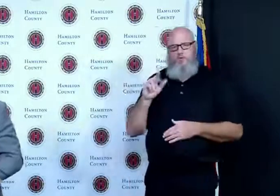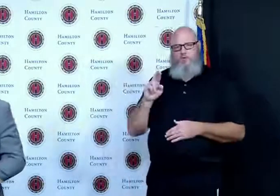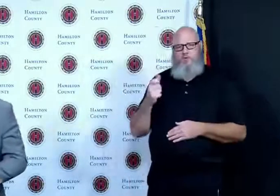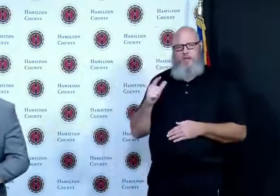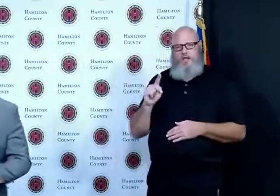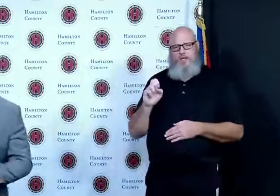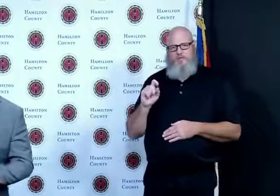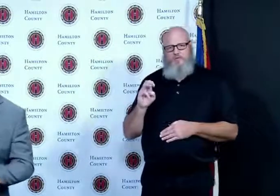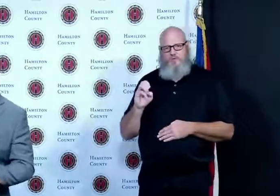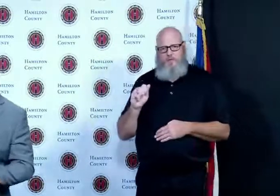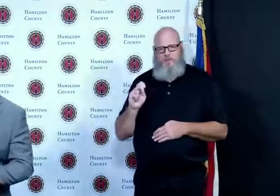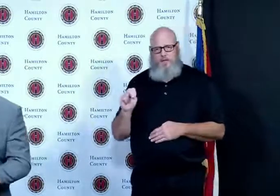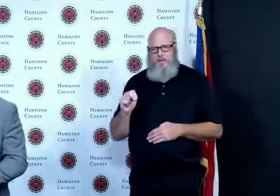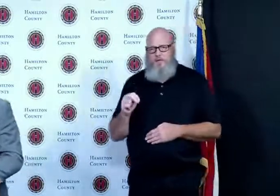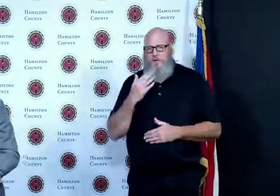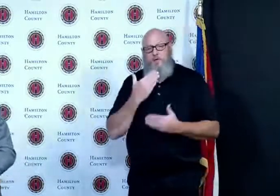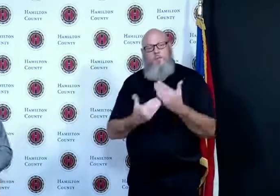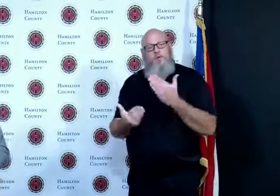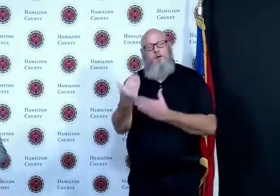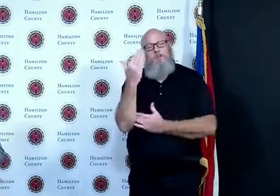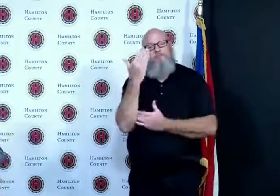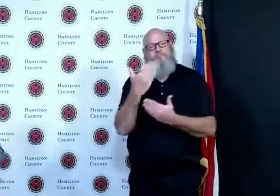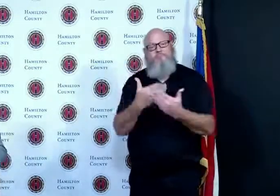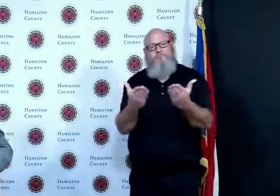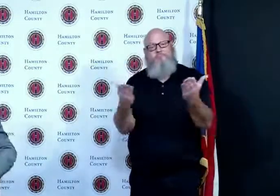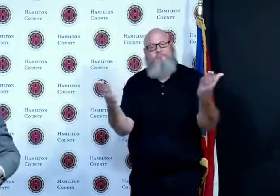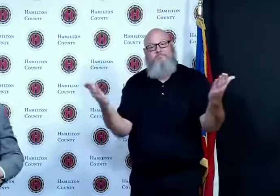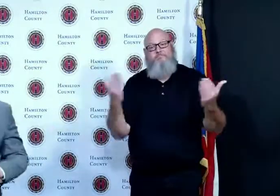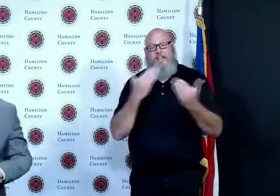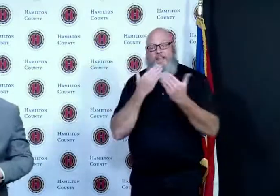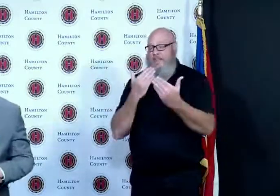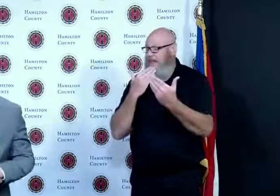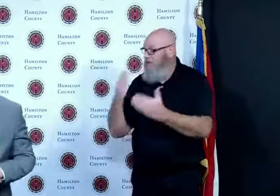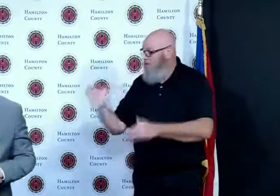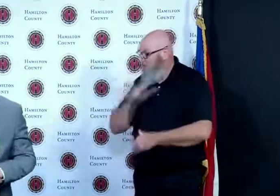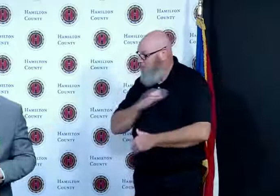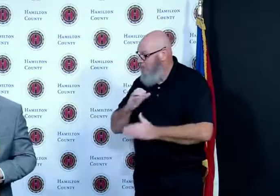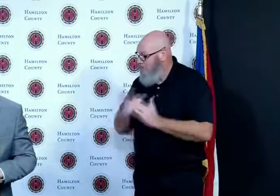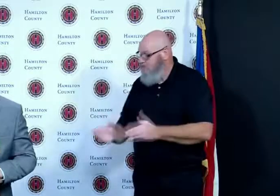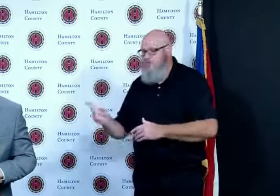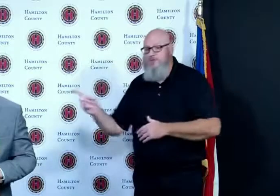good morning and thank you Commissioner our team continues to work on contact tracing and vaccine